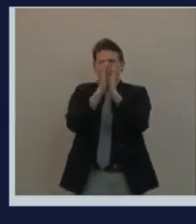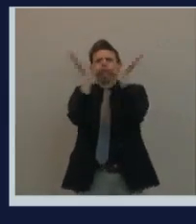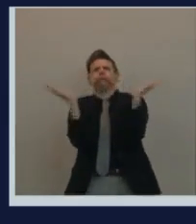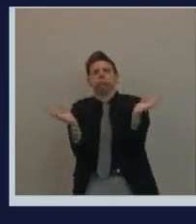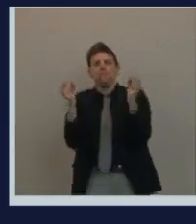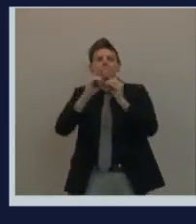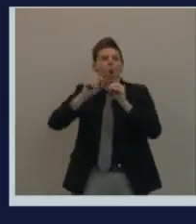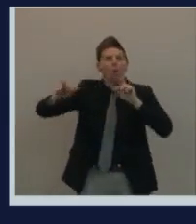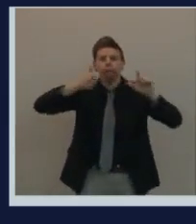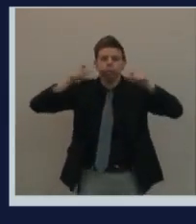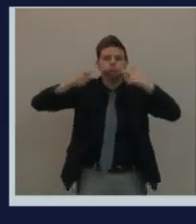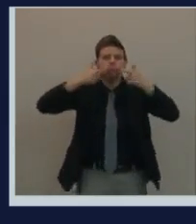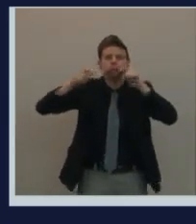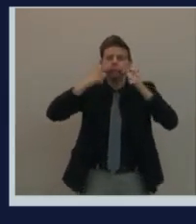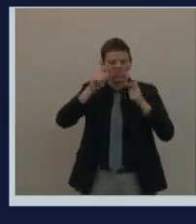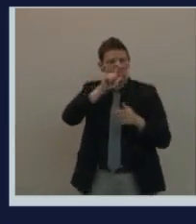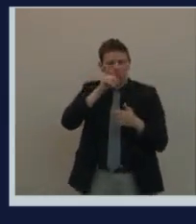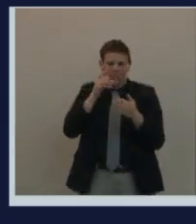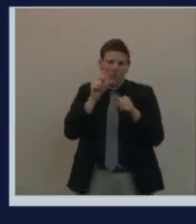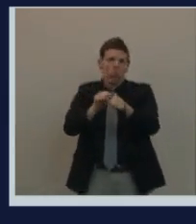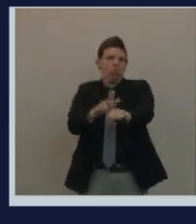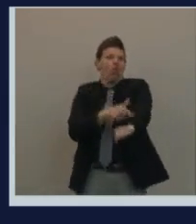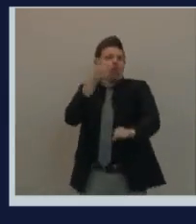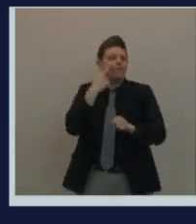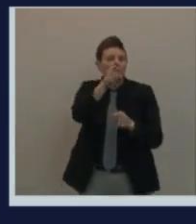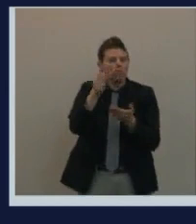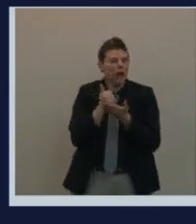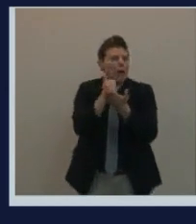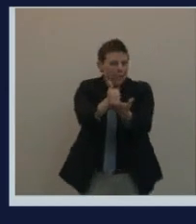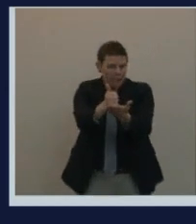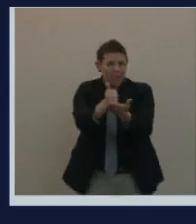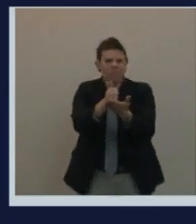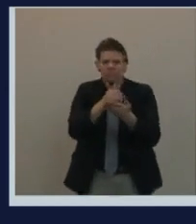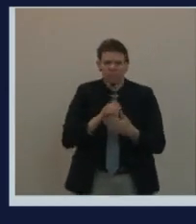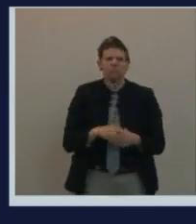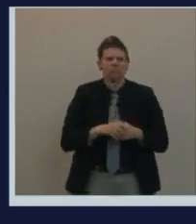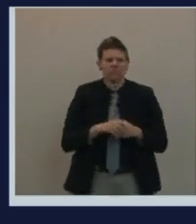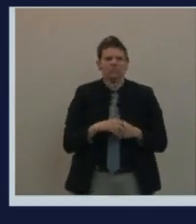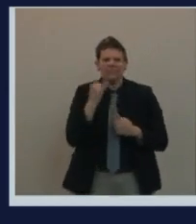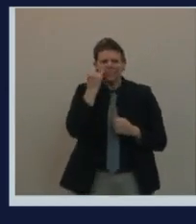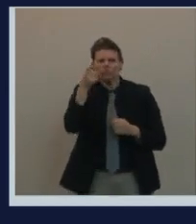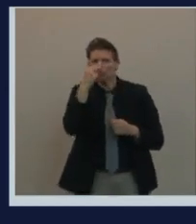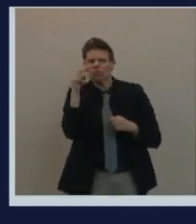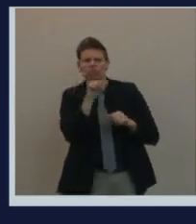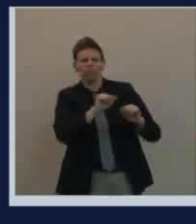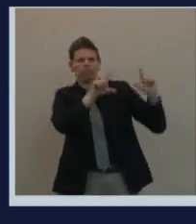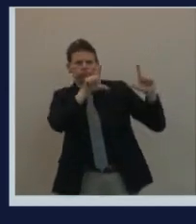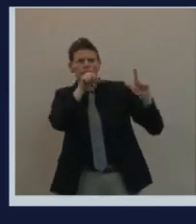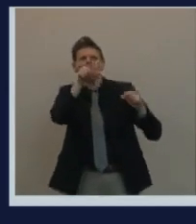WE HAVE EXPANDED OUR CALL CENTER HOURS. 00 A.M. TO 7:00 P.M., WE ARE DOING THAT 24/7.